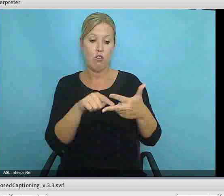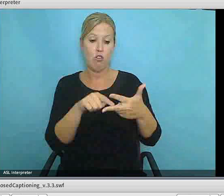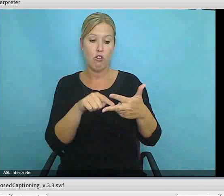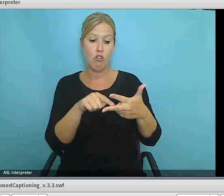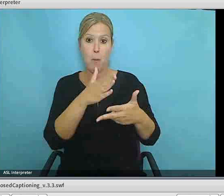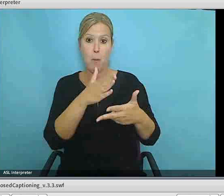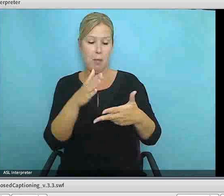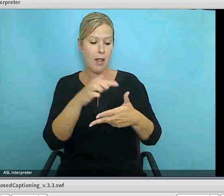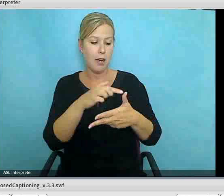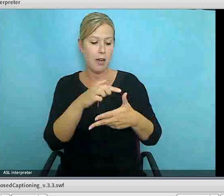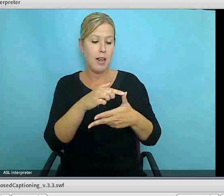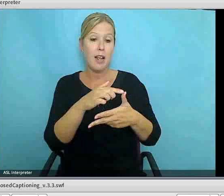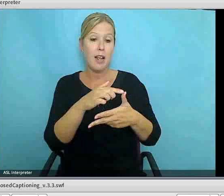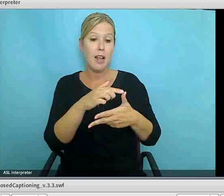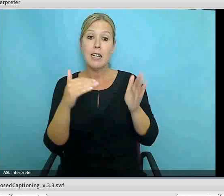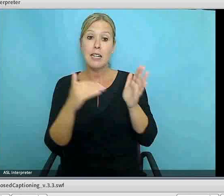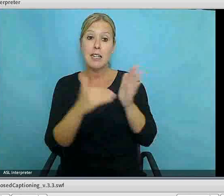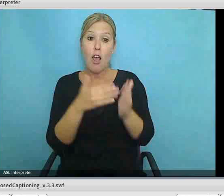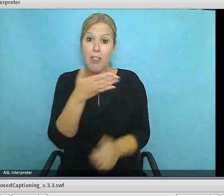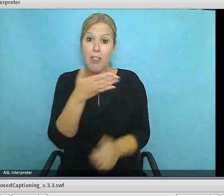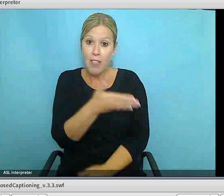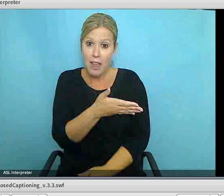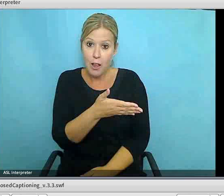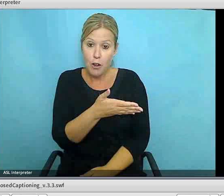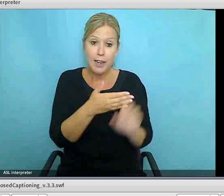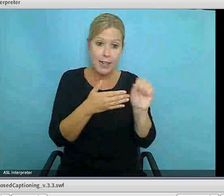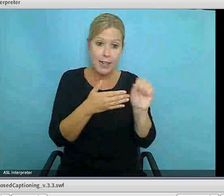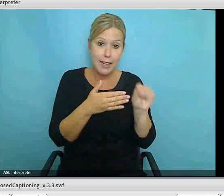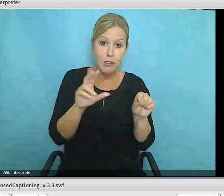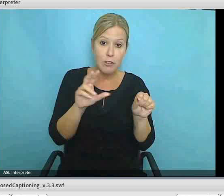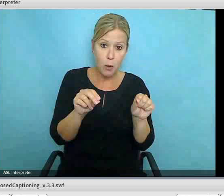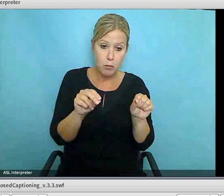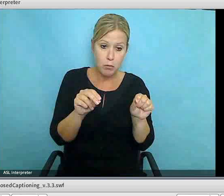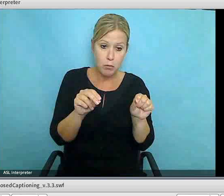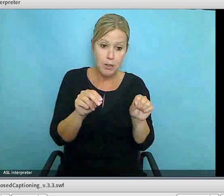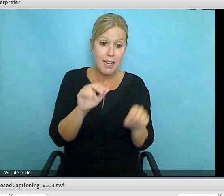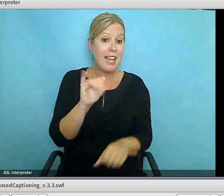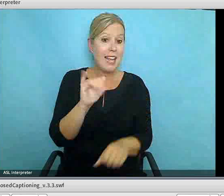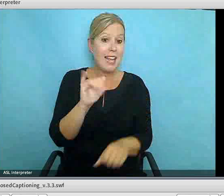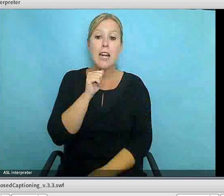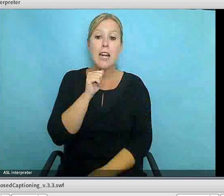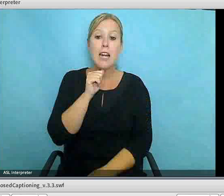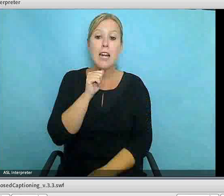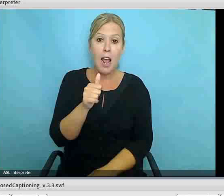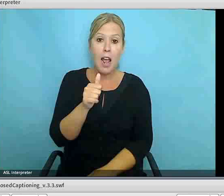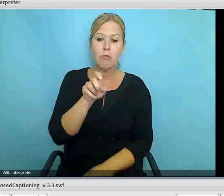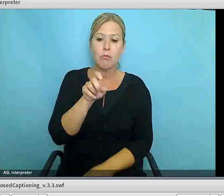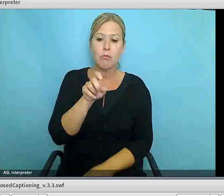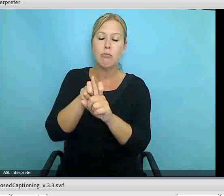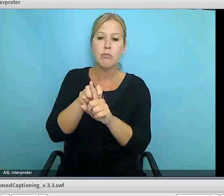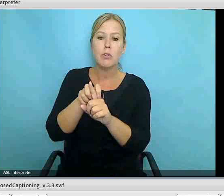So I think the first thing is to make sure that people are able to have the immediate